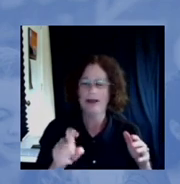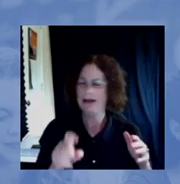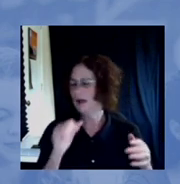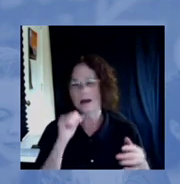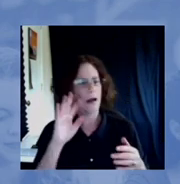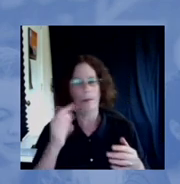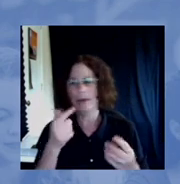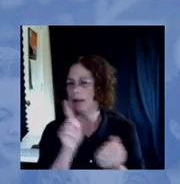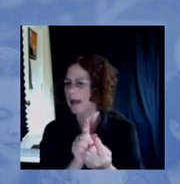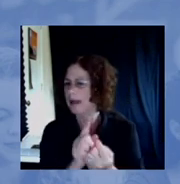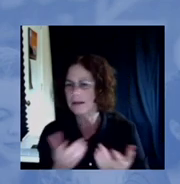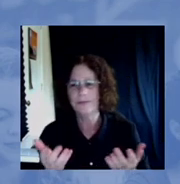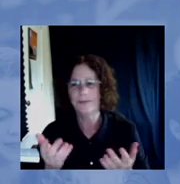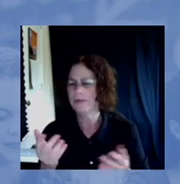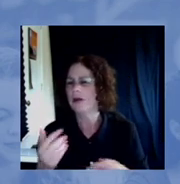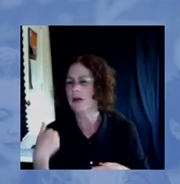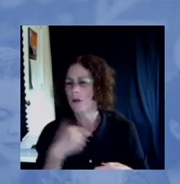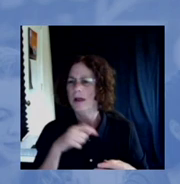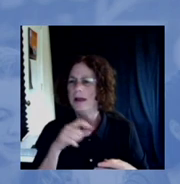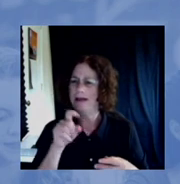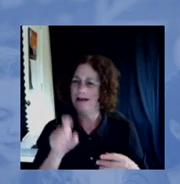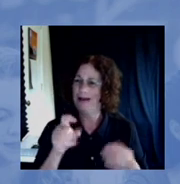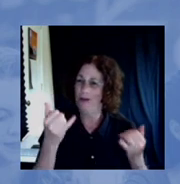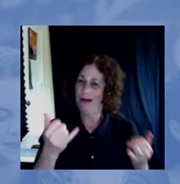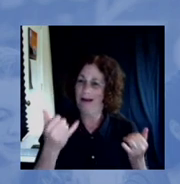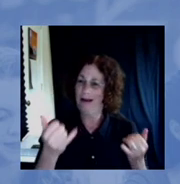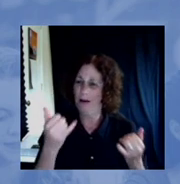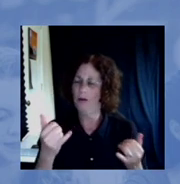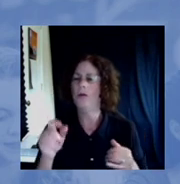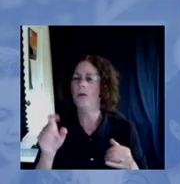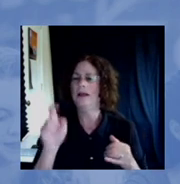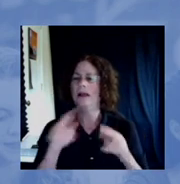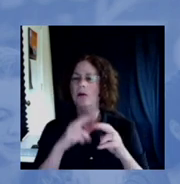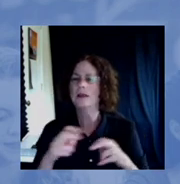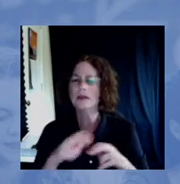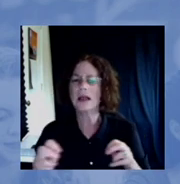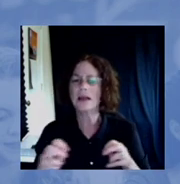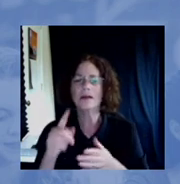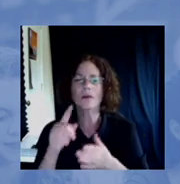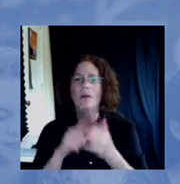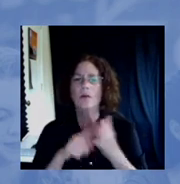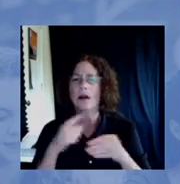SO WHAT WE HAVE TO DO MOVING FORWARD, WE'VE GOT TO ASSESS WHAT IS IT ABOUT NORMAL THAT